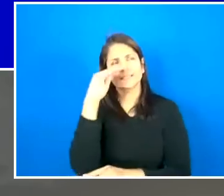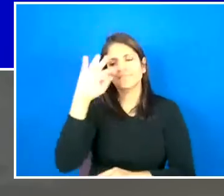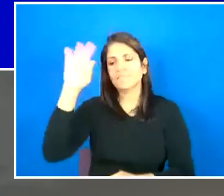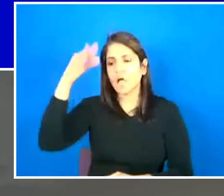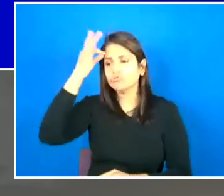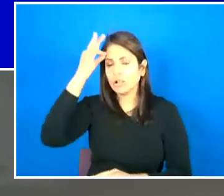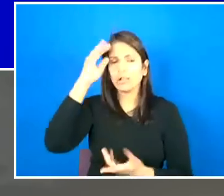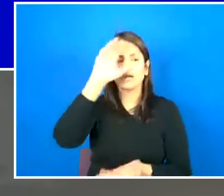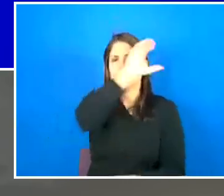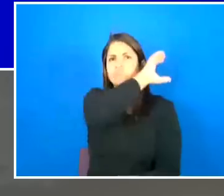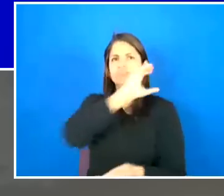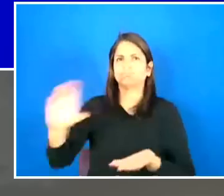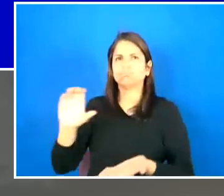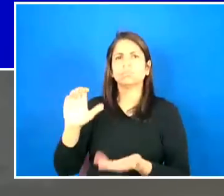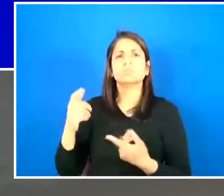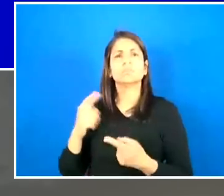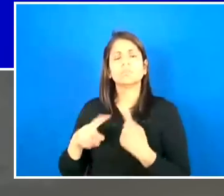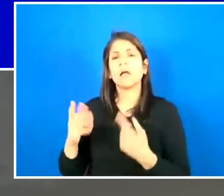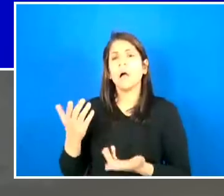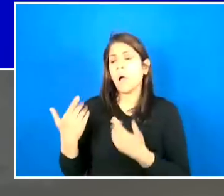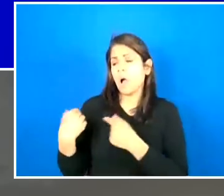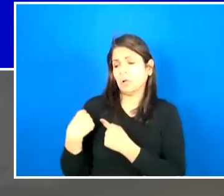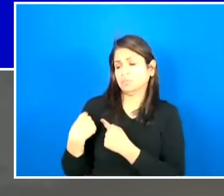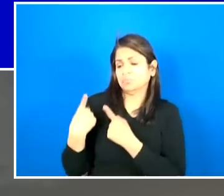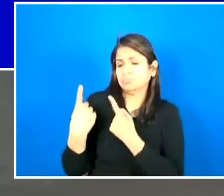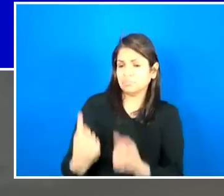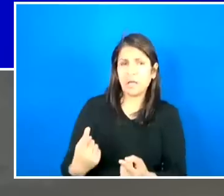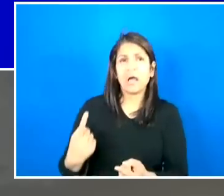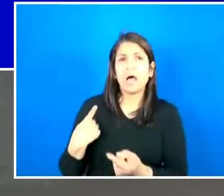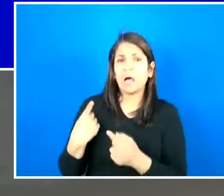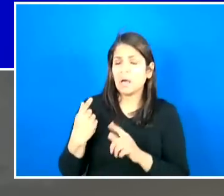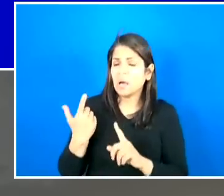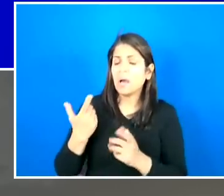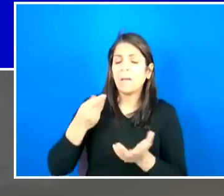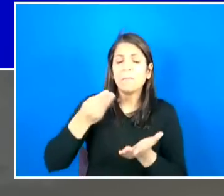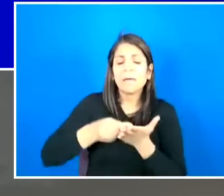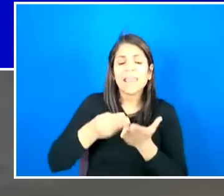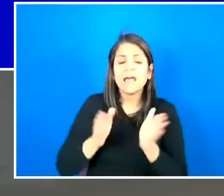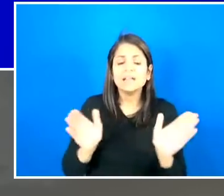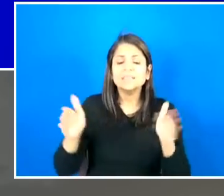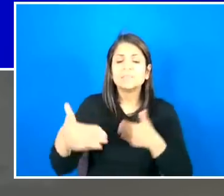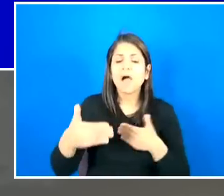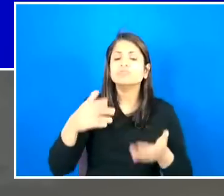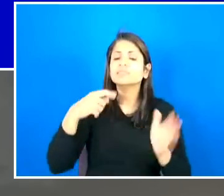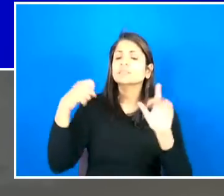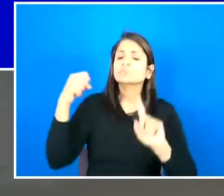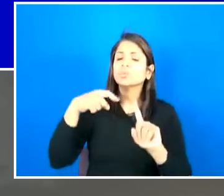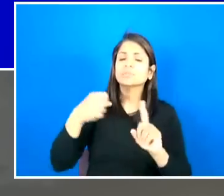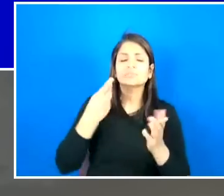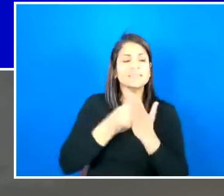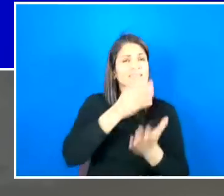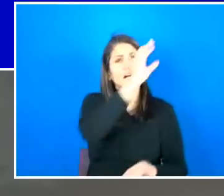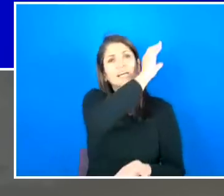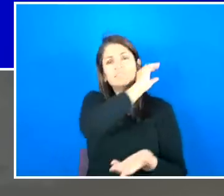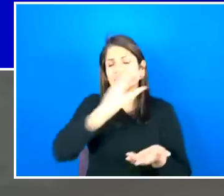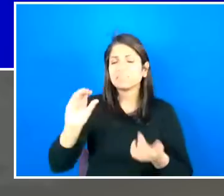ANSD O MEH CASOME IN THE PREVIOUS STIMULUS AND THE ACTION TAKEN THE